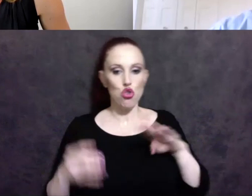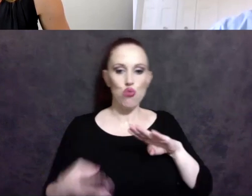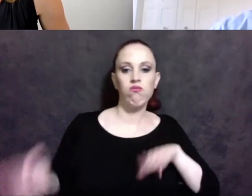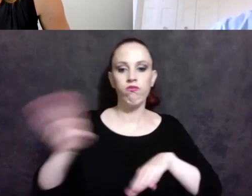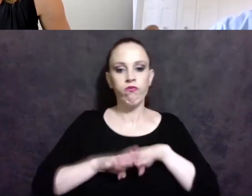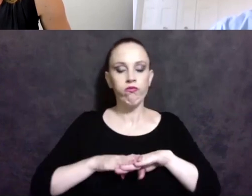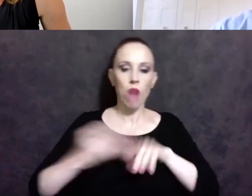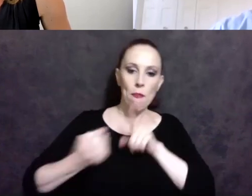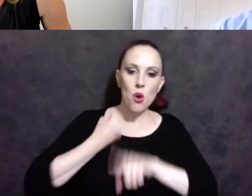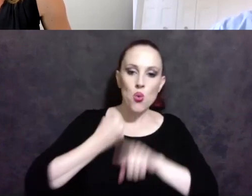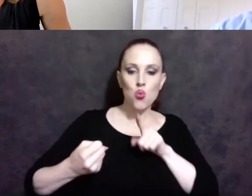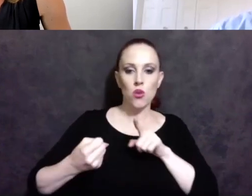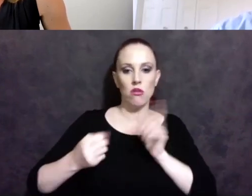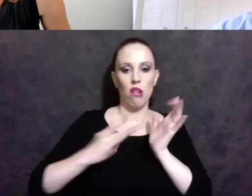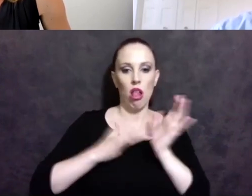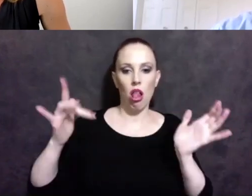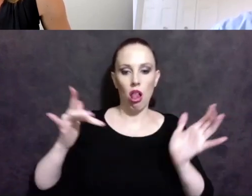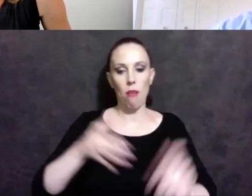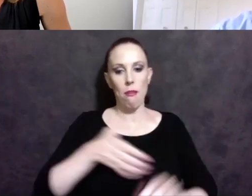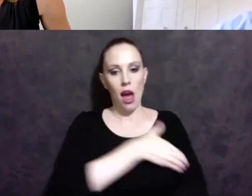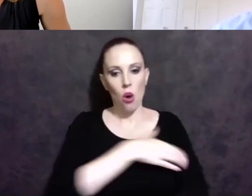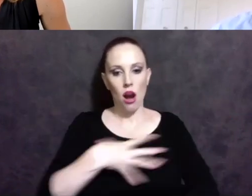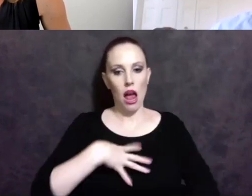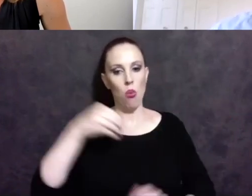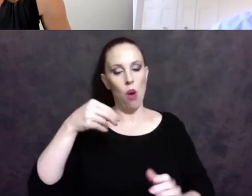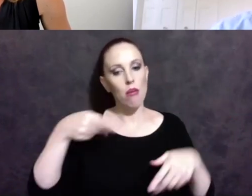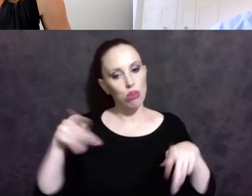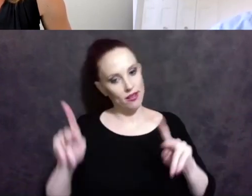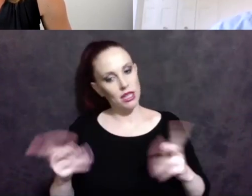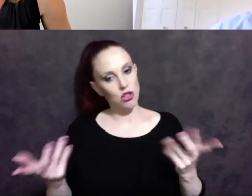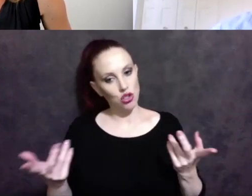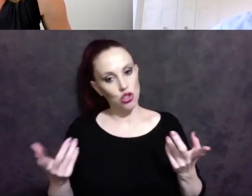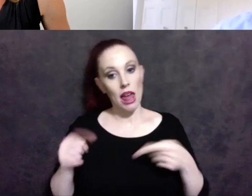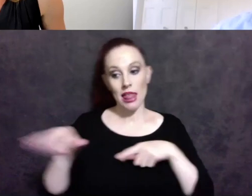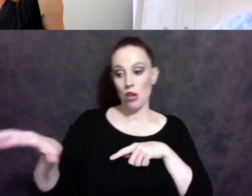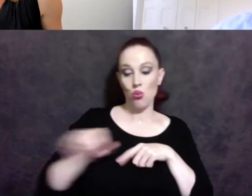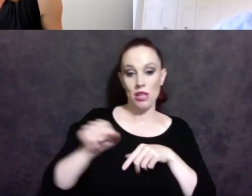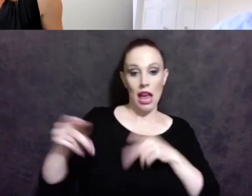power. You abuse white privilege. And then you take that person out of that moment and